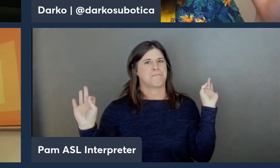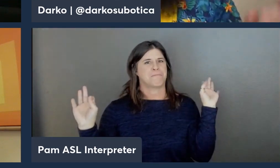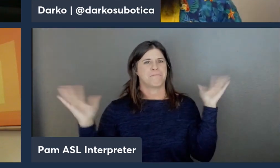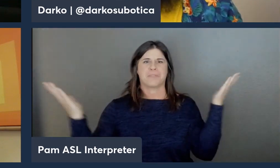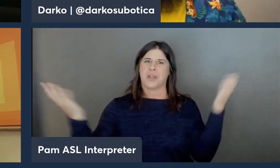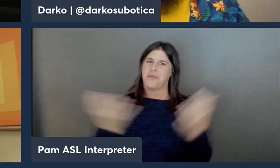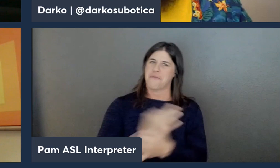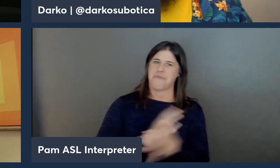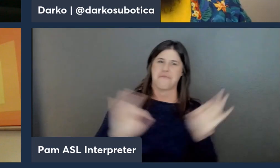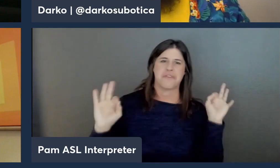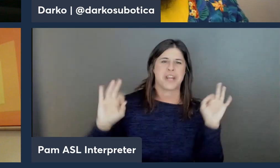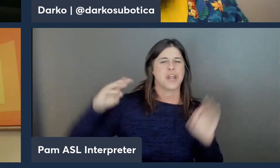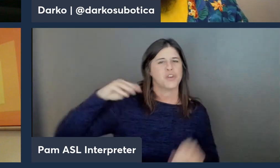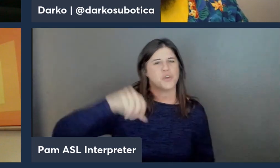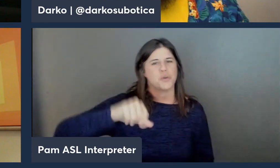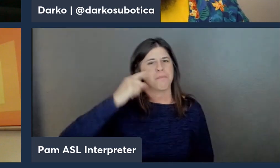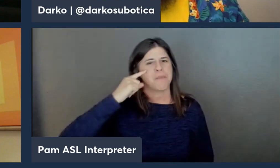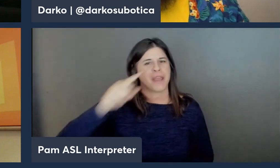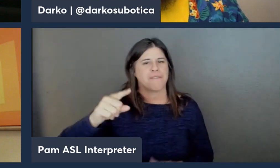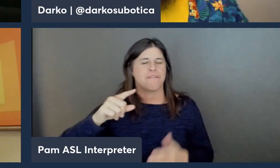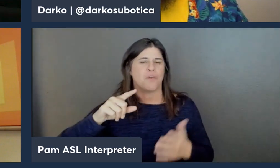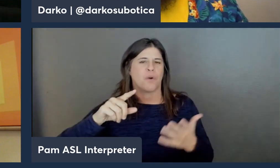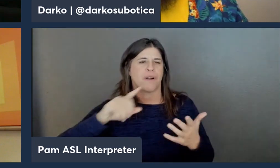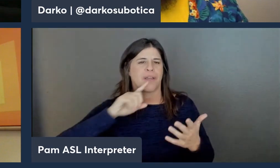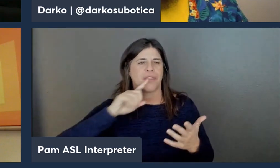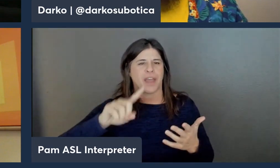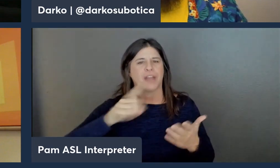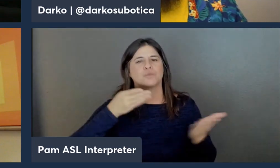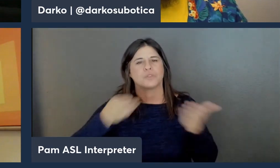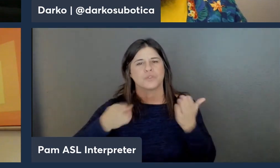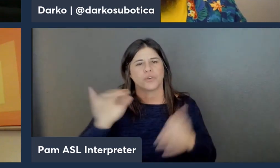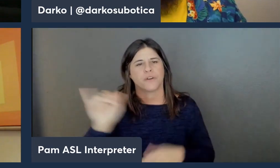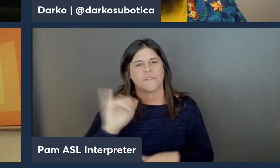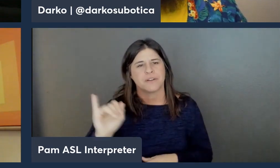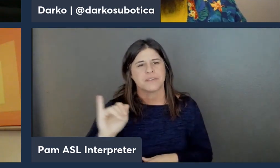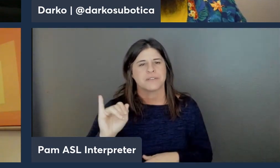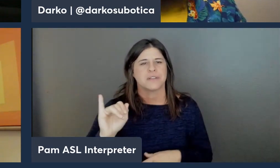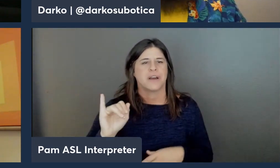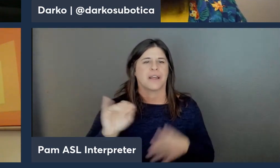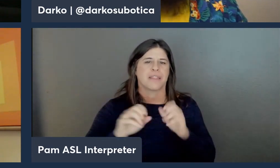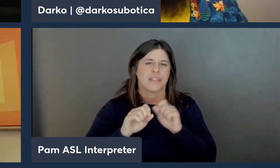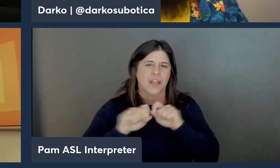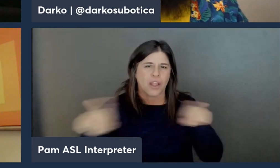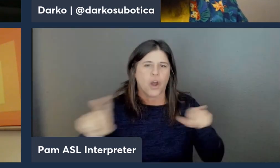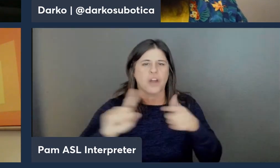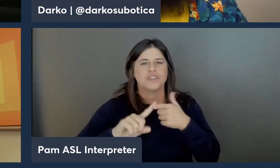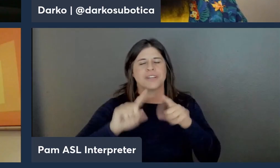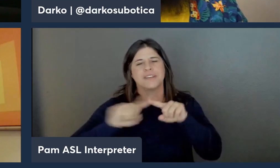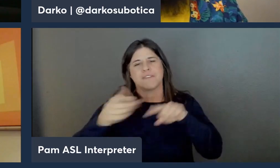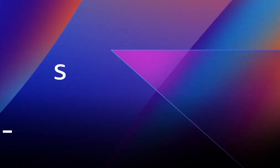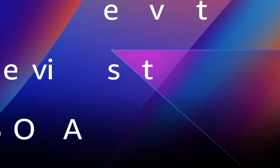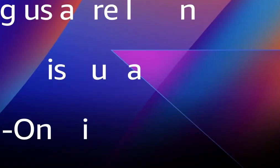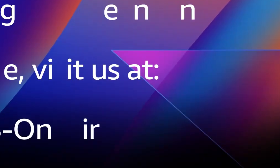You only pay for the underlying services, like CloudWatch alarms and the SNS topics. Okay. Excellent. Excellent.